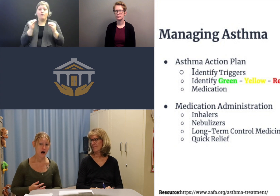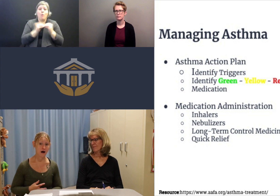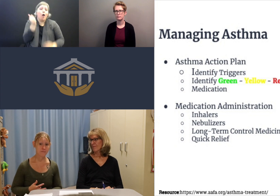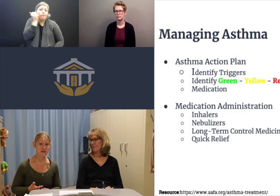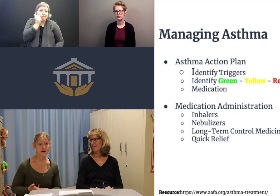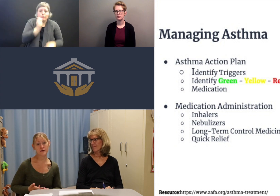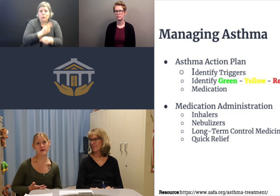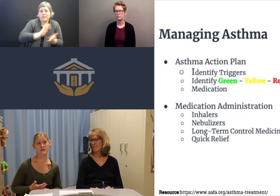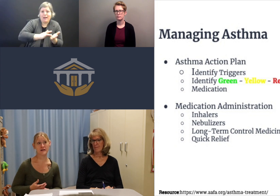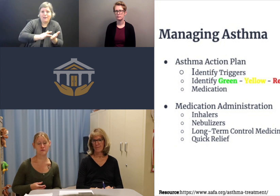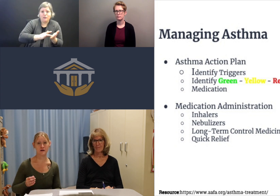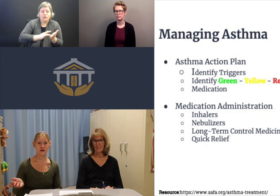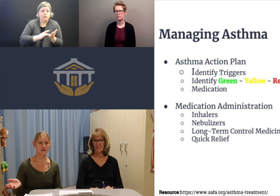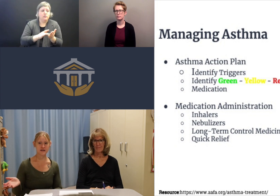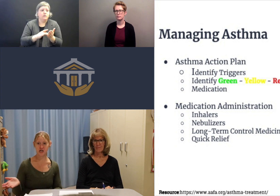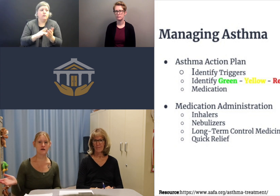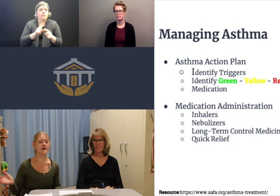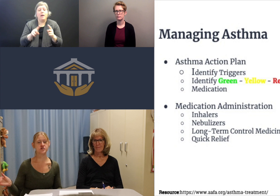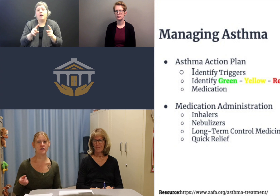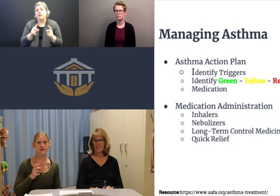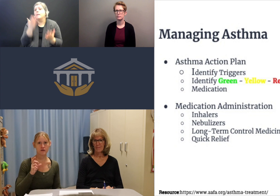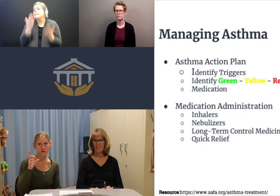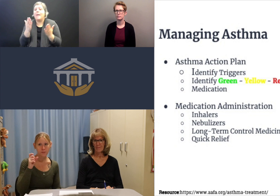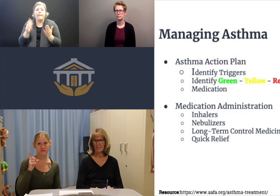Um, and then you have a quick relief where the child might just run in for a little puff of